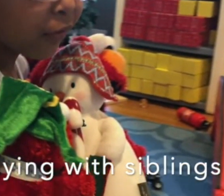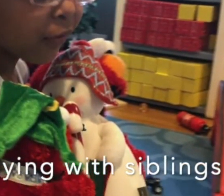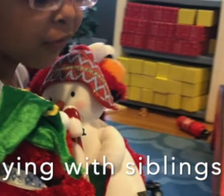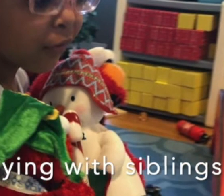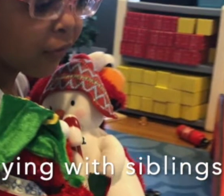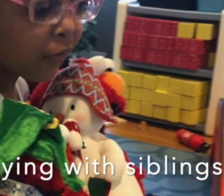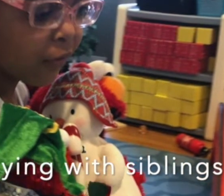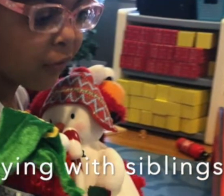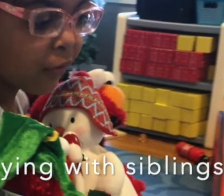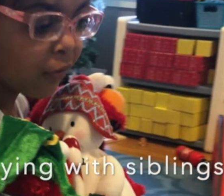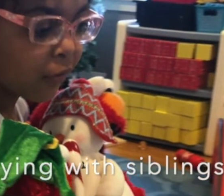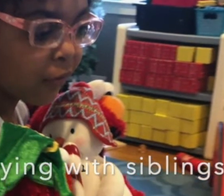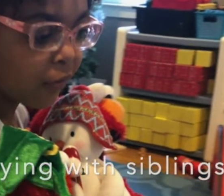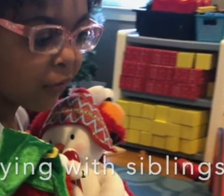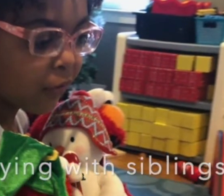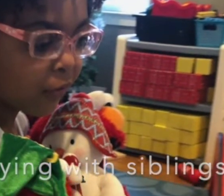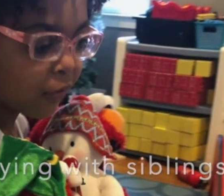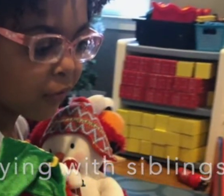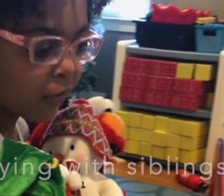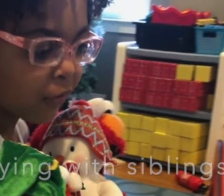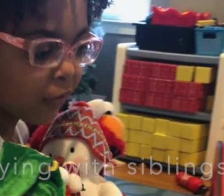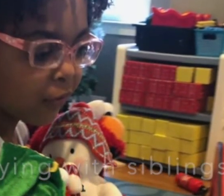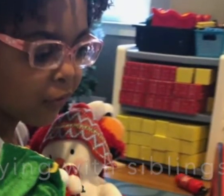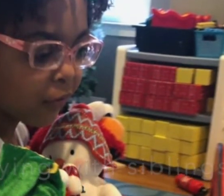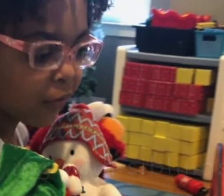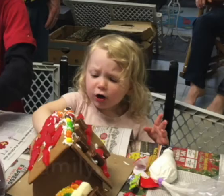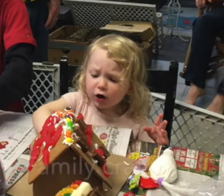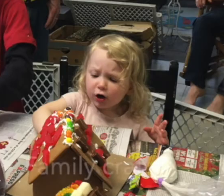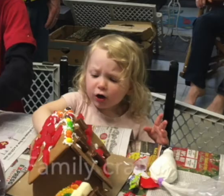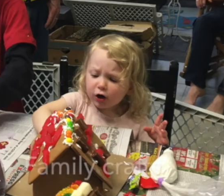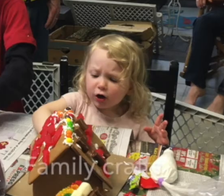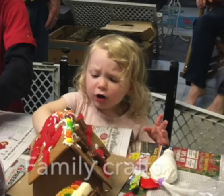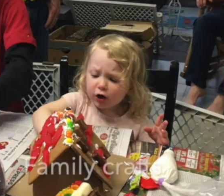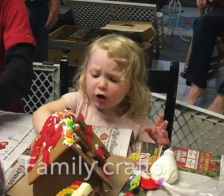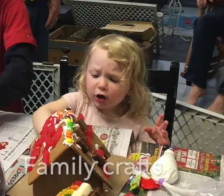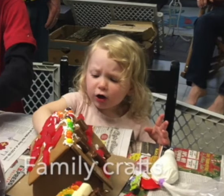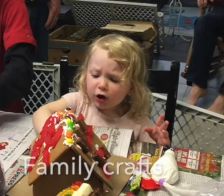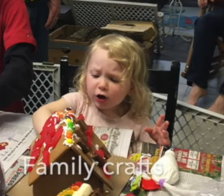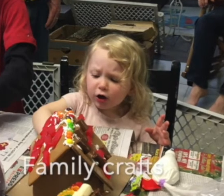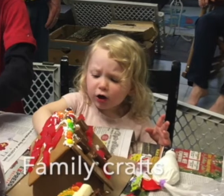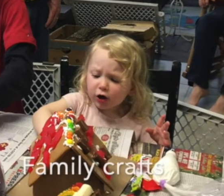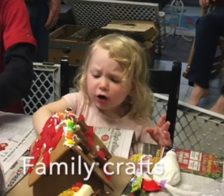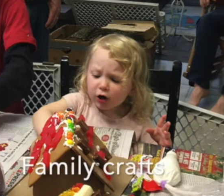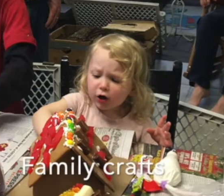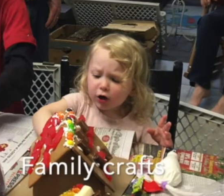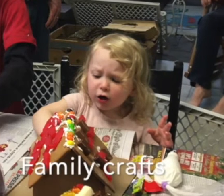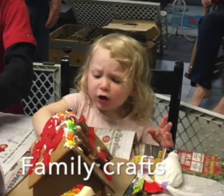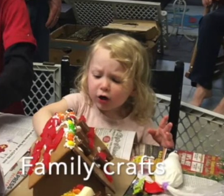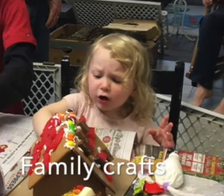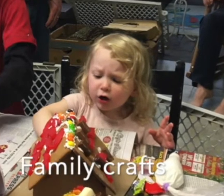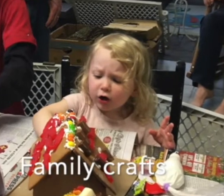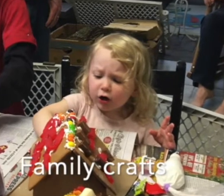toys with another child on the floor behind her text reads family crafts three children sit around